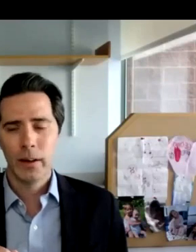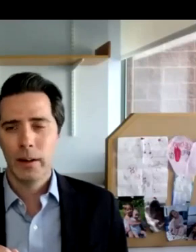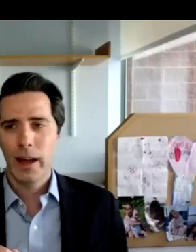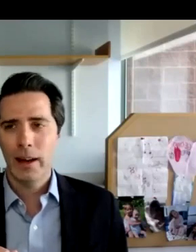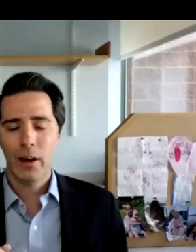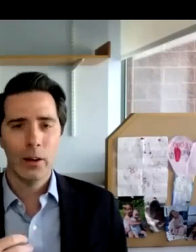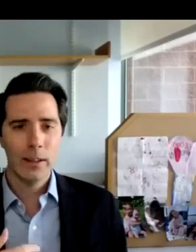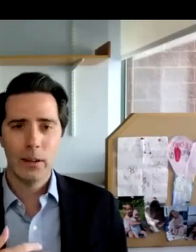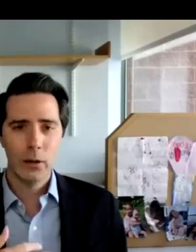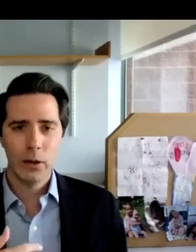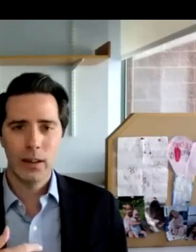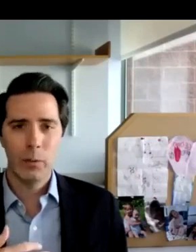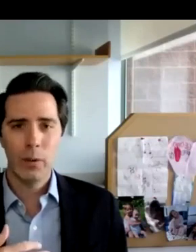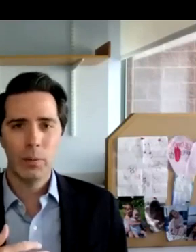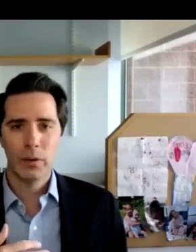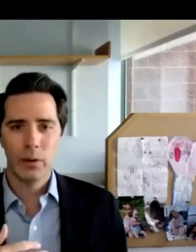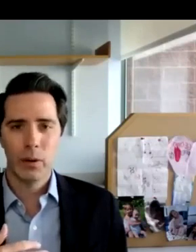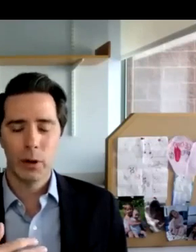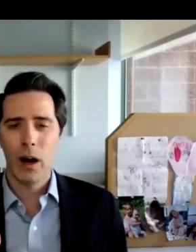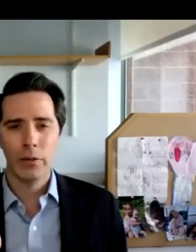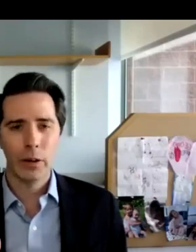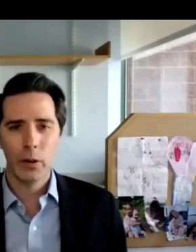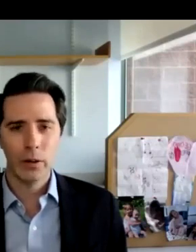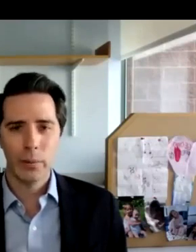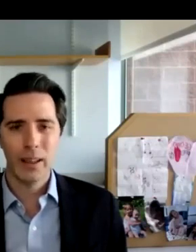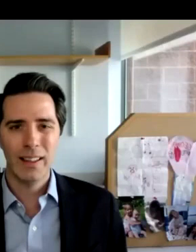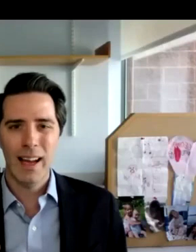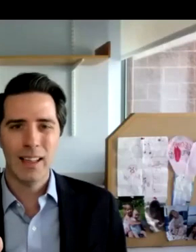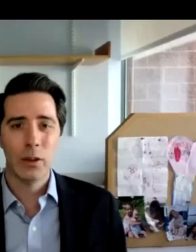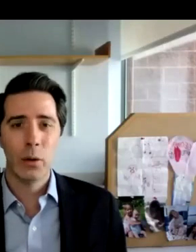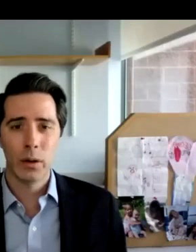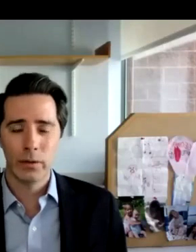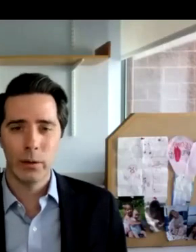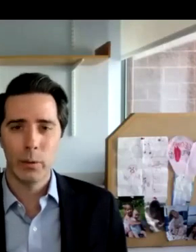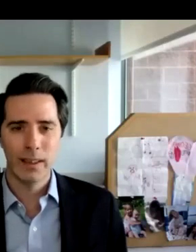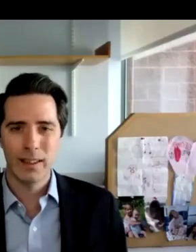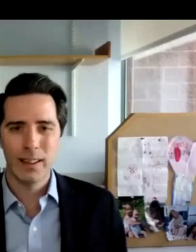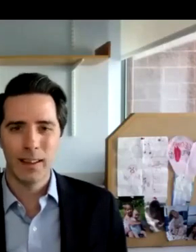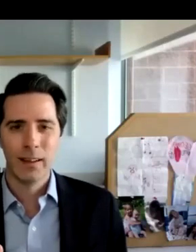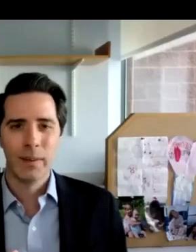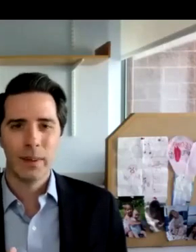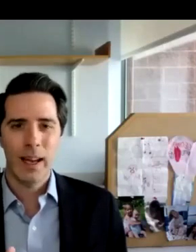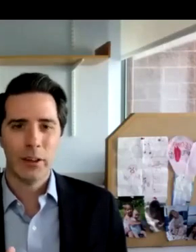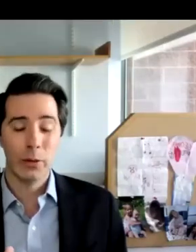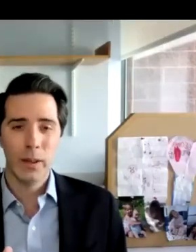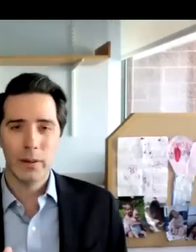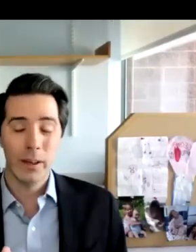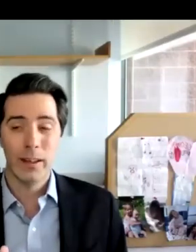at our institution that we would perform or offer a cochlear implant that has no